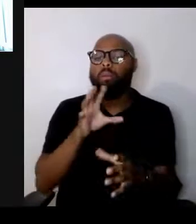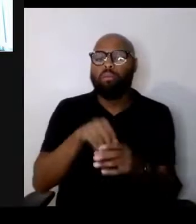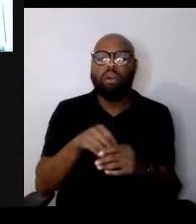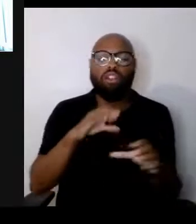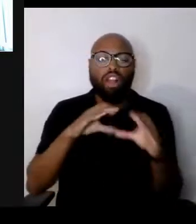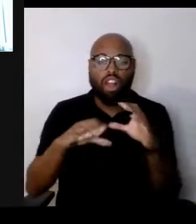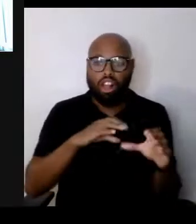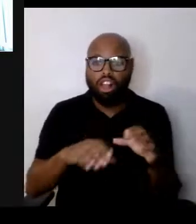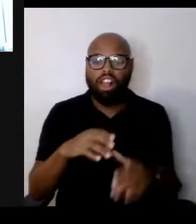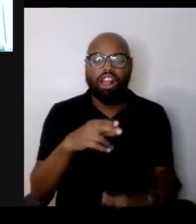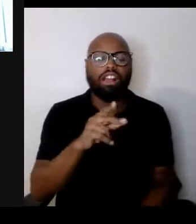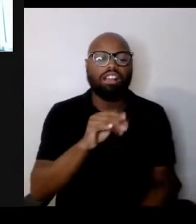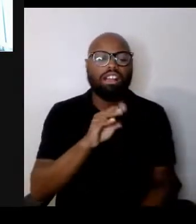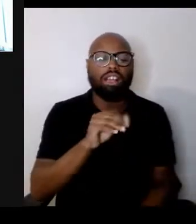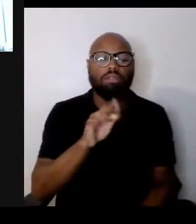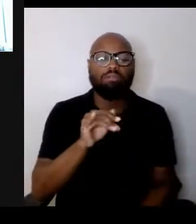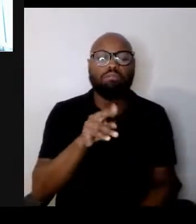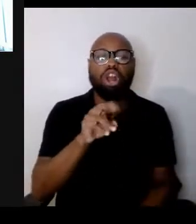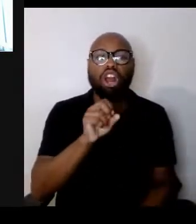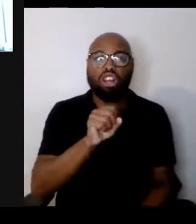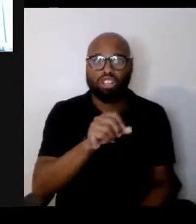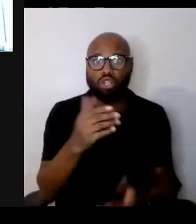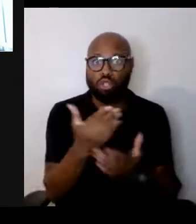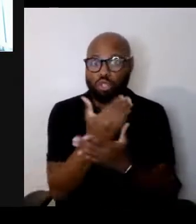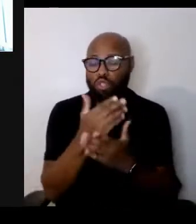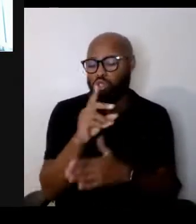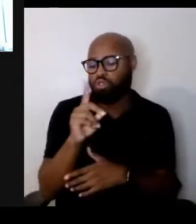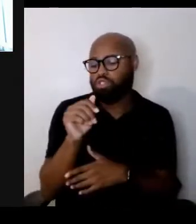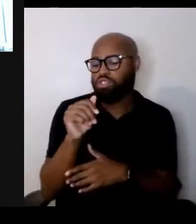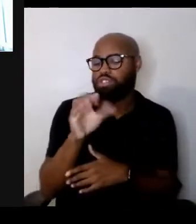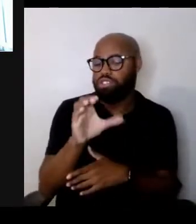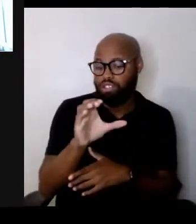new documentary on the Holocaust and the U.S.